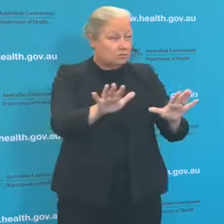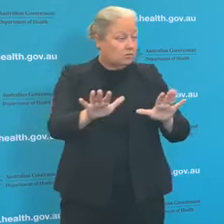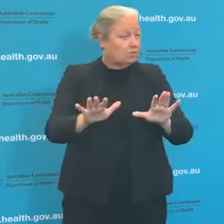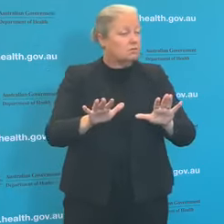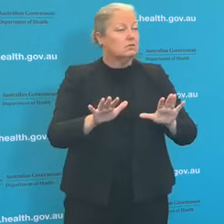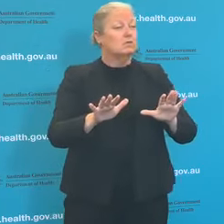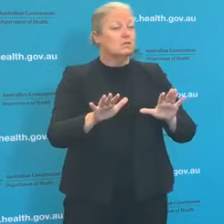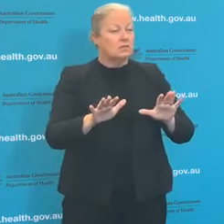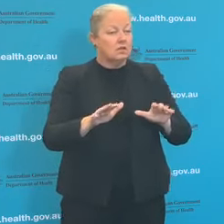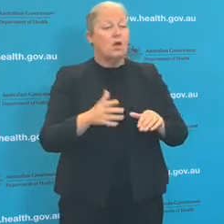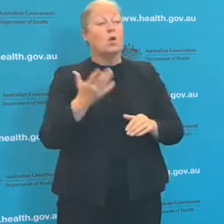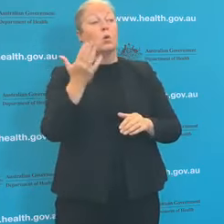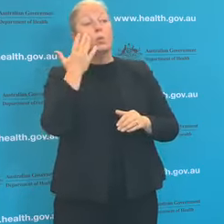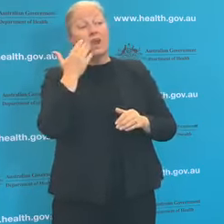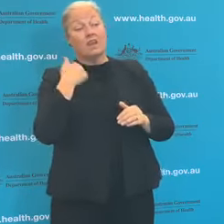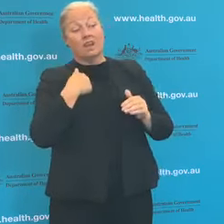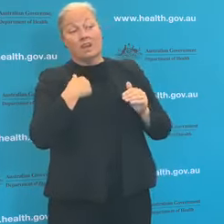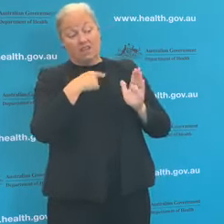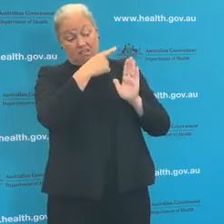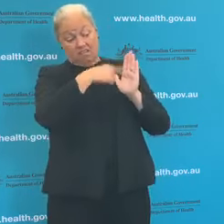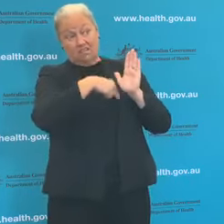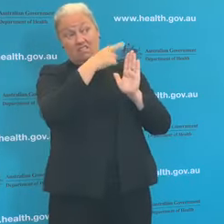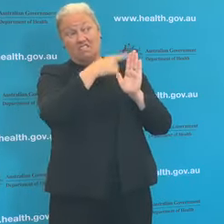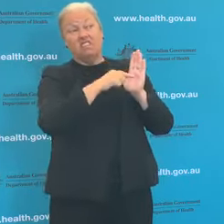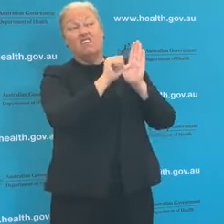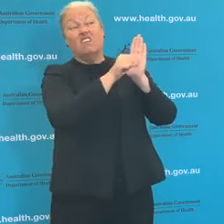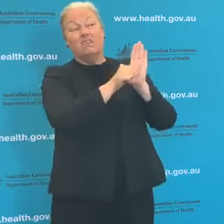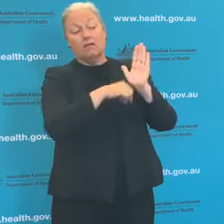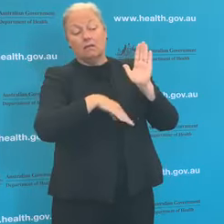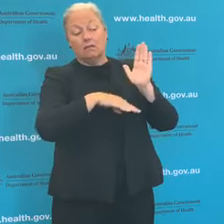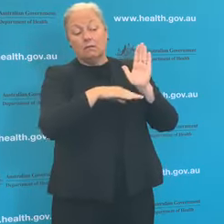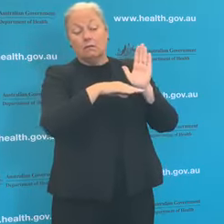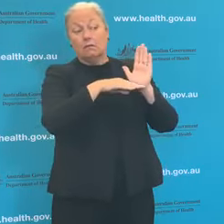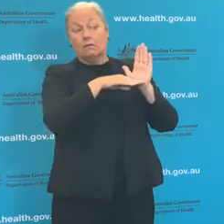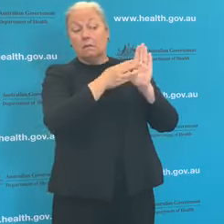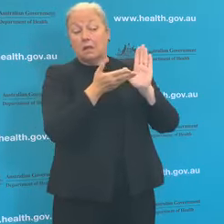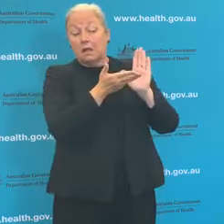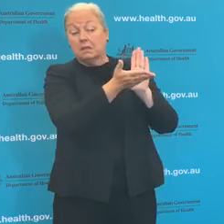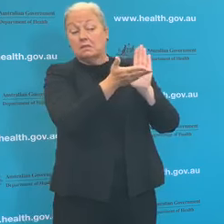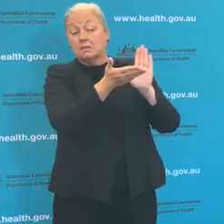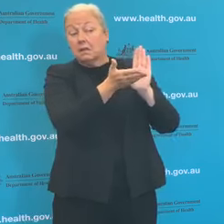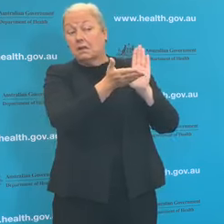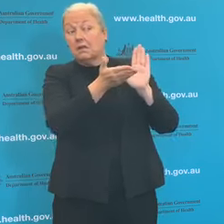relax measures over the coming weeks that if epidemiology also stays good and